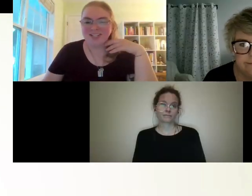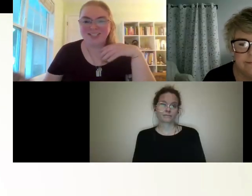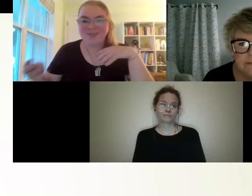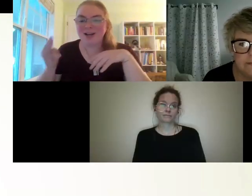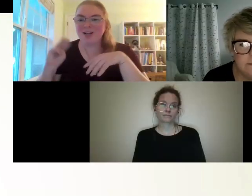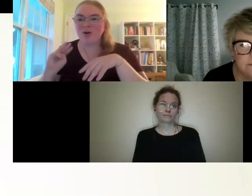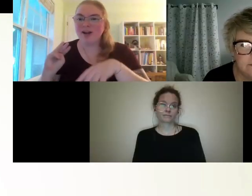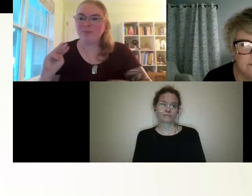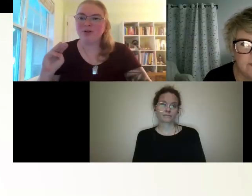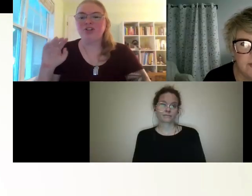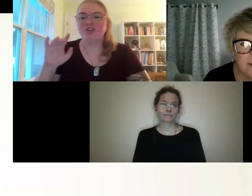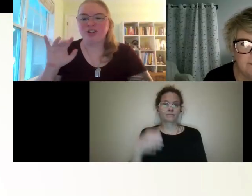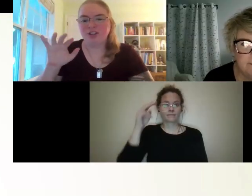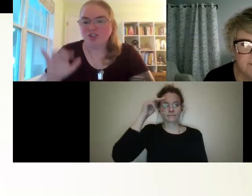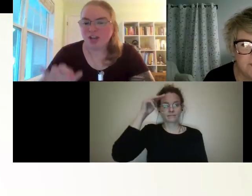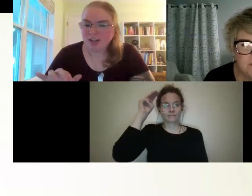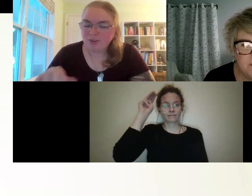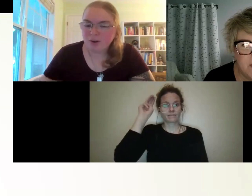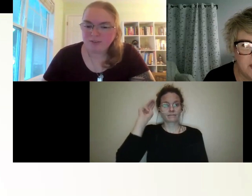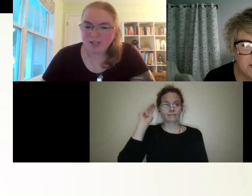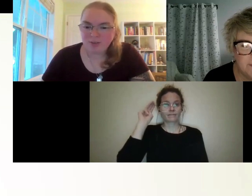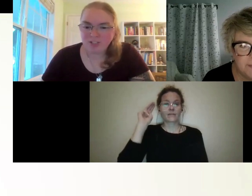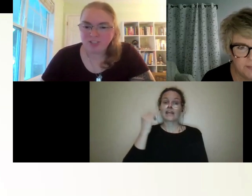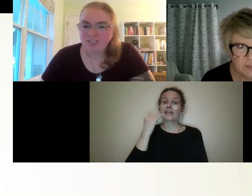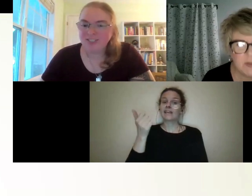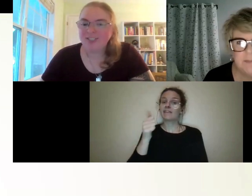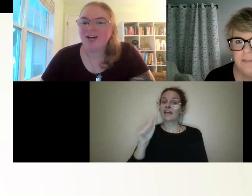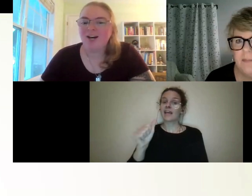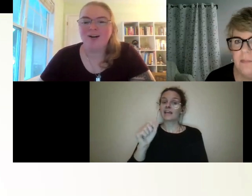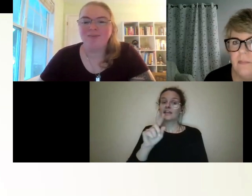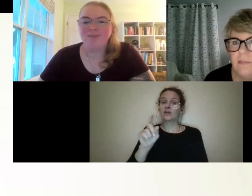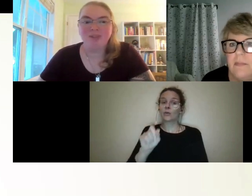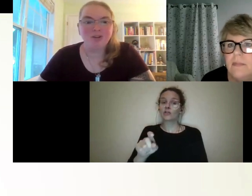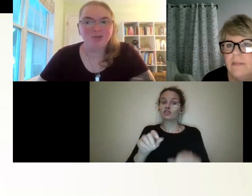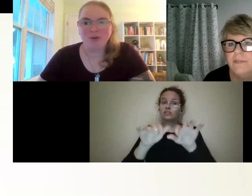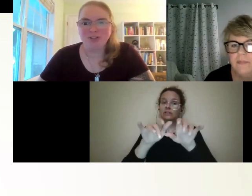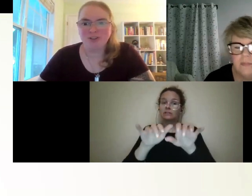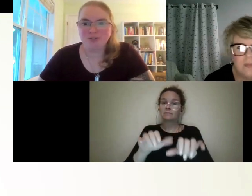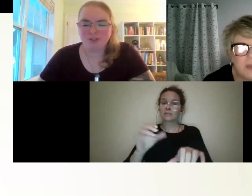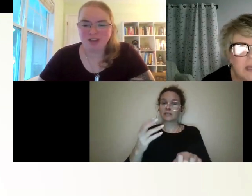This is Maddie - go ahead and put in the chat if you have any questions. Thank you so much, though,